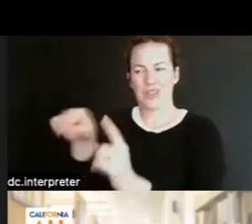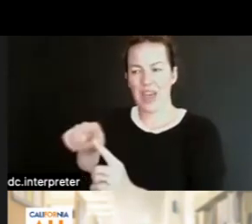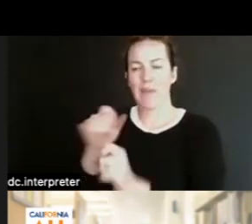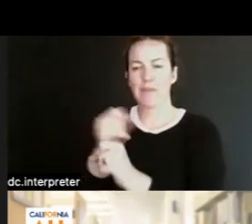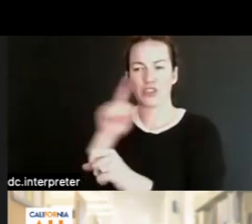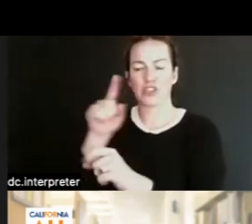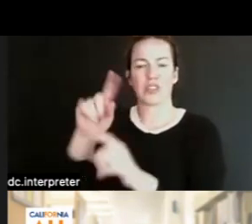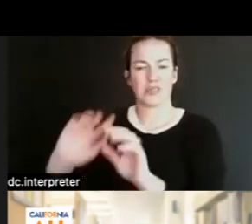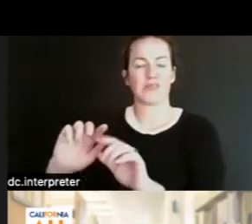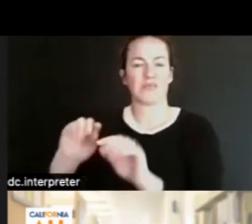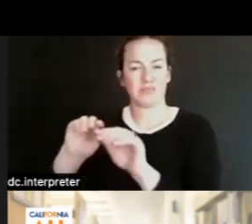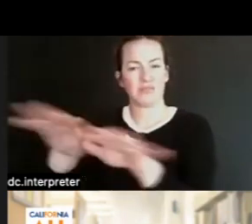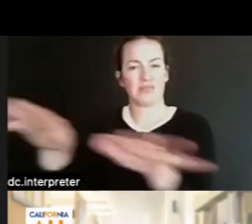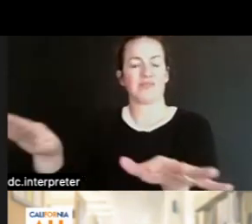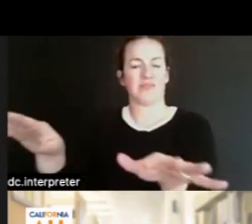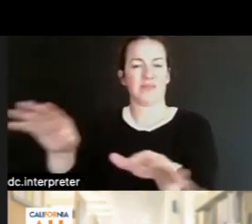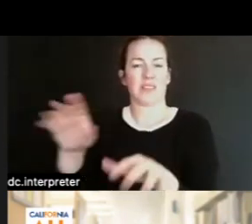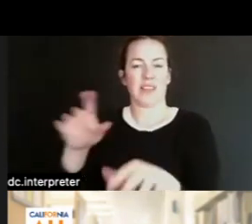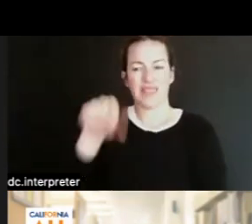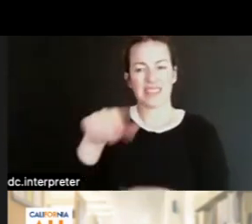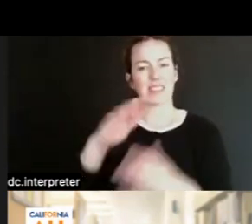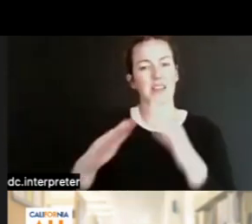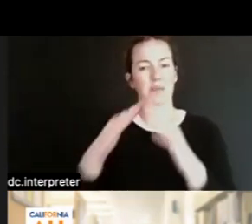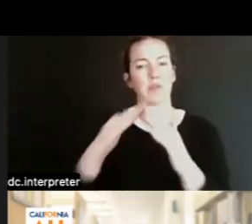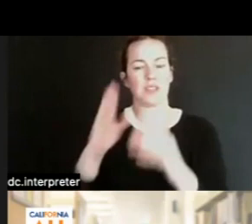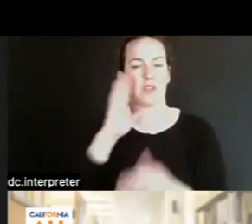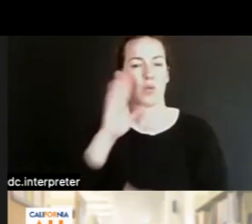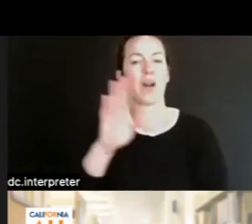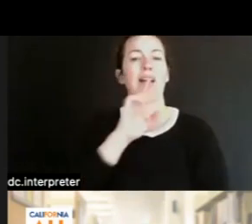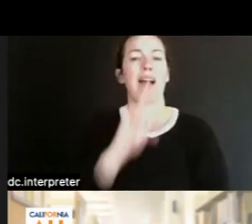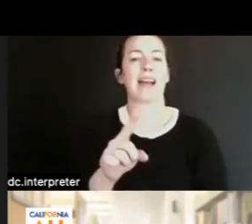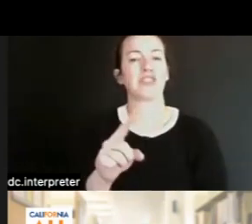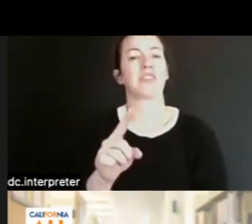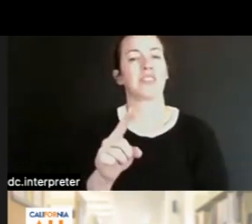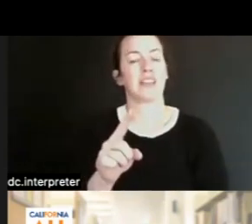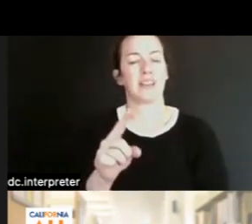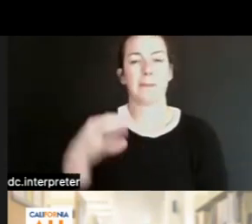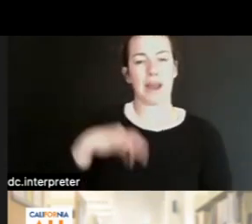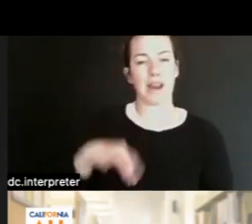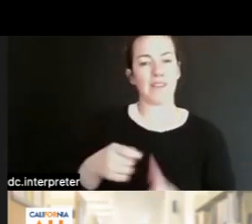we're working with or the community that We're working in is actually benefiting from all the